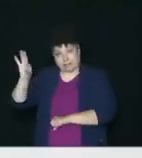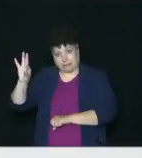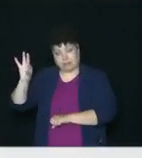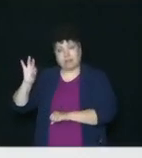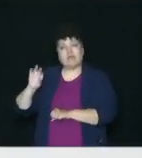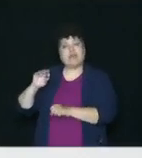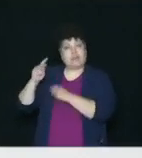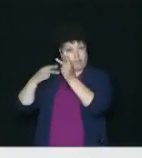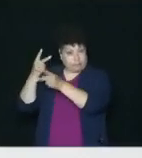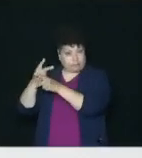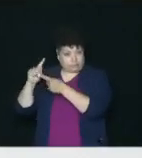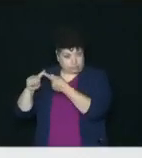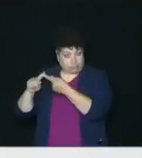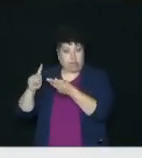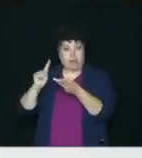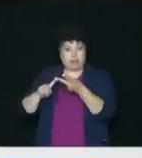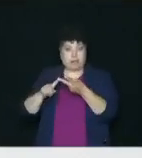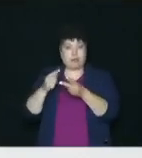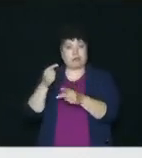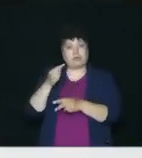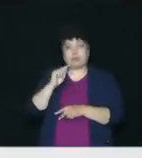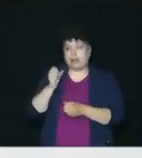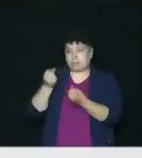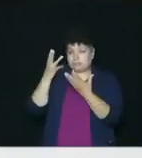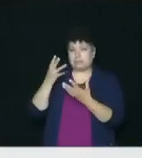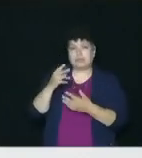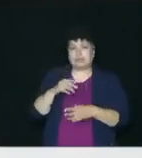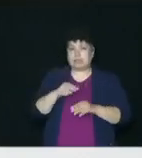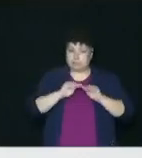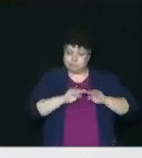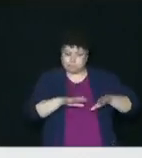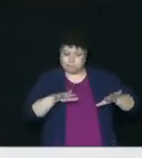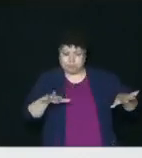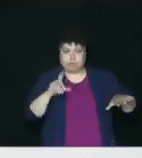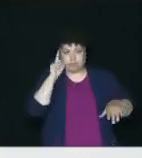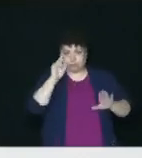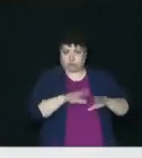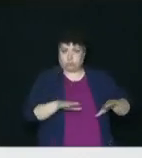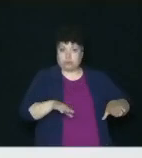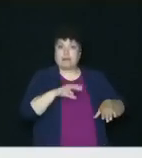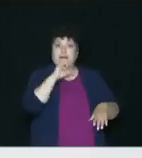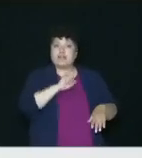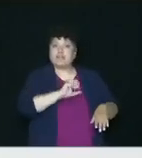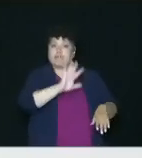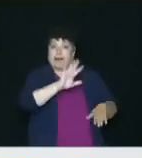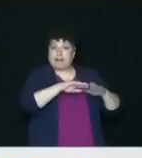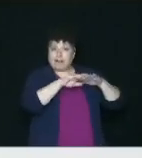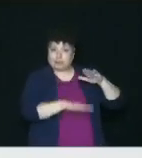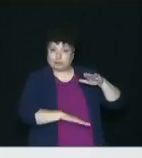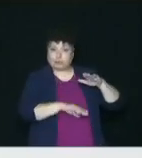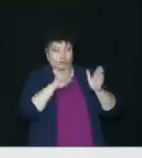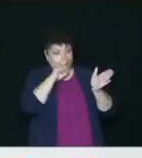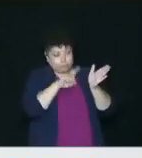RESPONSE. GENERATED BY THE MODERNA SPIKEVAX COVID-19 VACCINE.